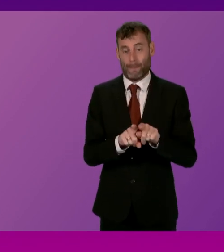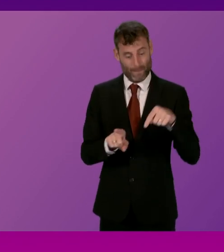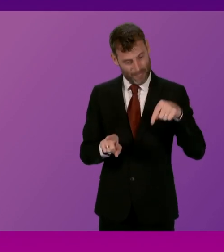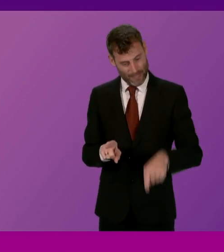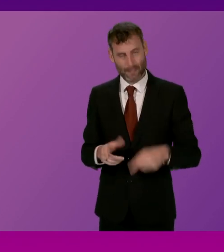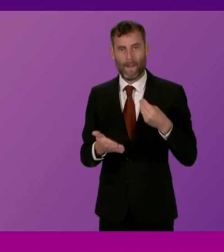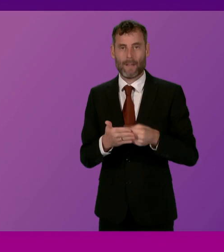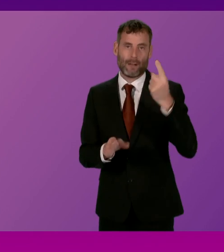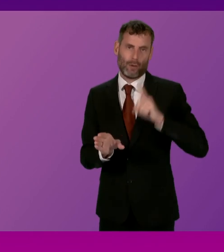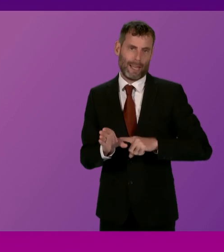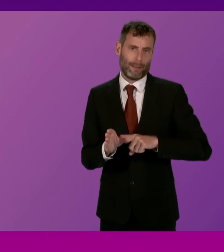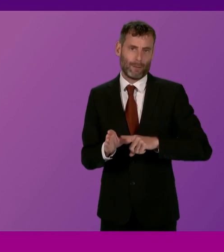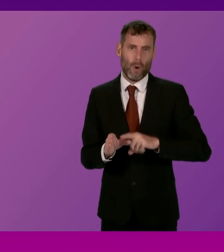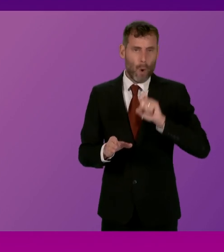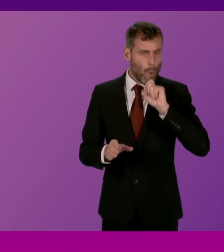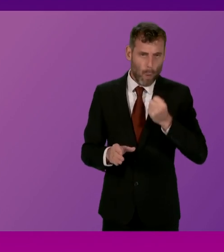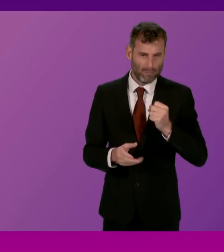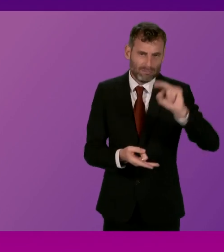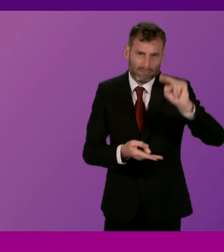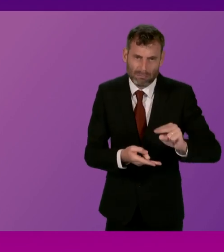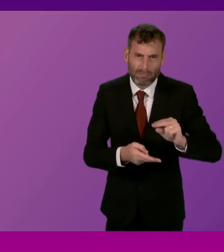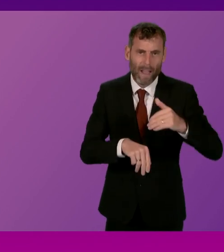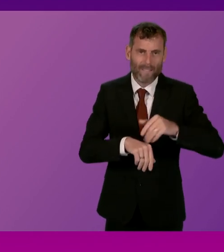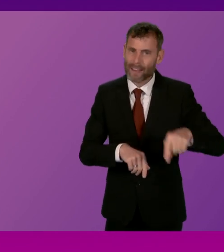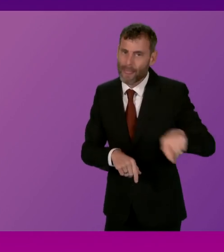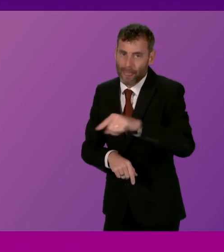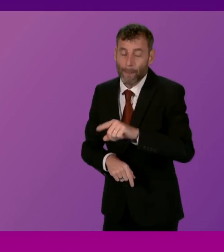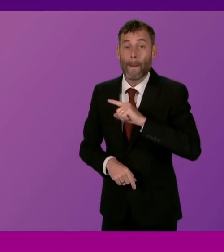There will be no detriment to those organisations, because Creative Scotland, which has reserves